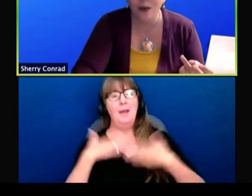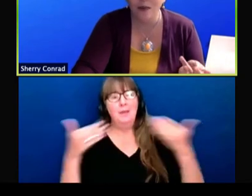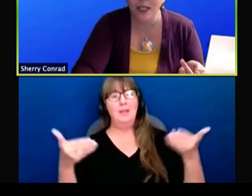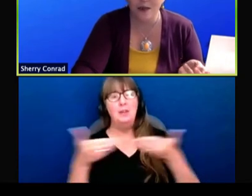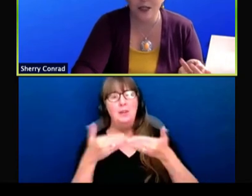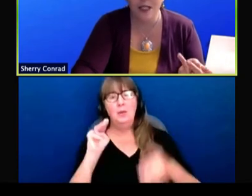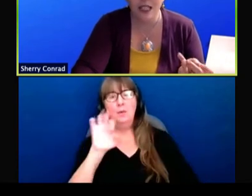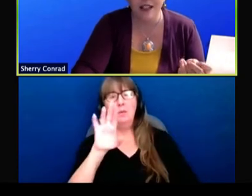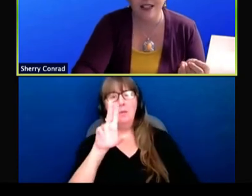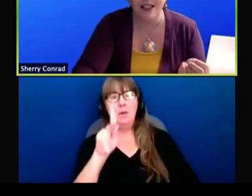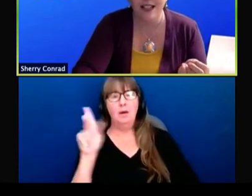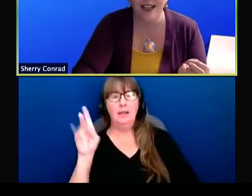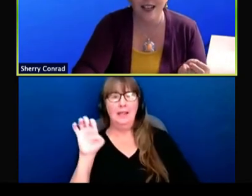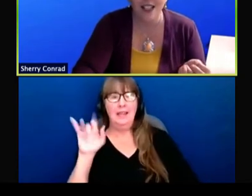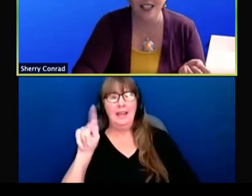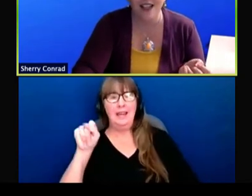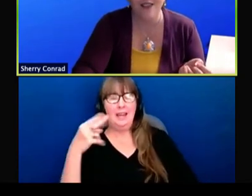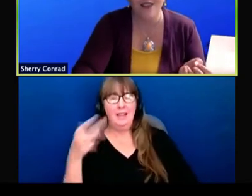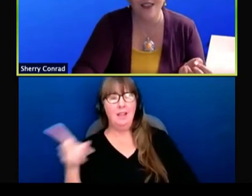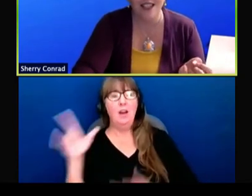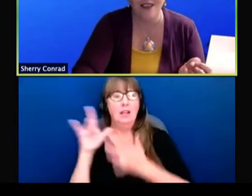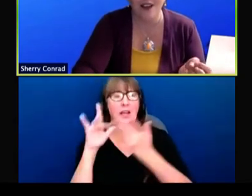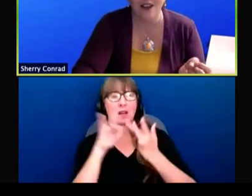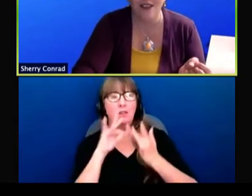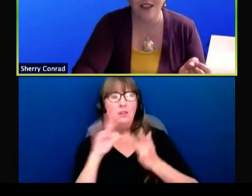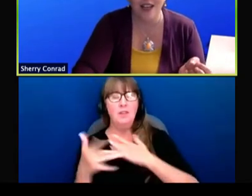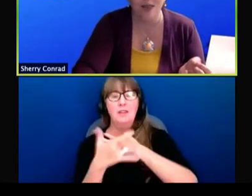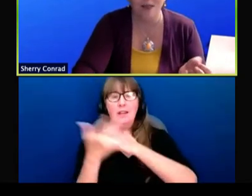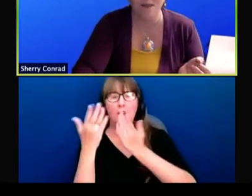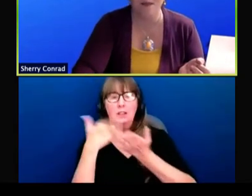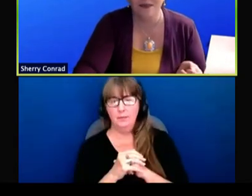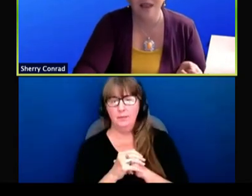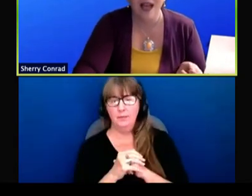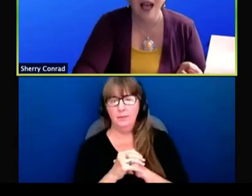the Resource Materials and Technology Center for the Deaf/Hard of Hearing.